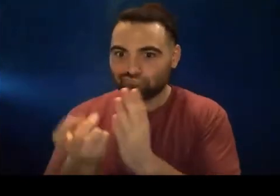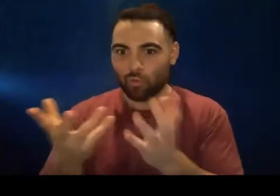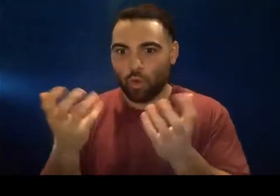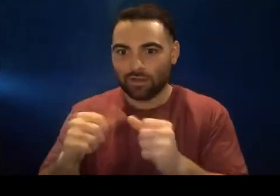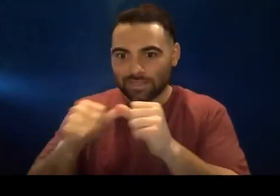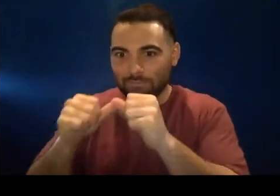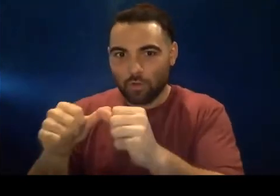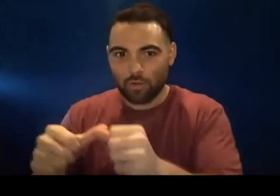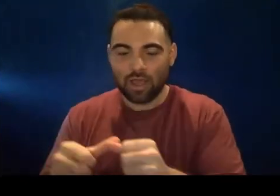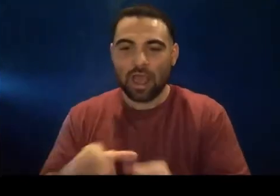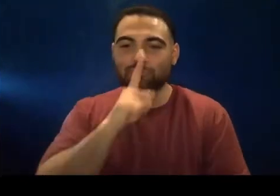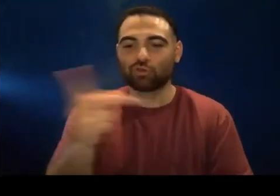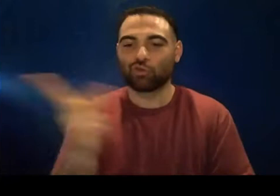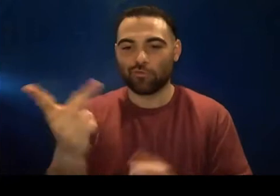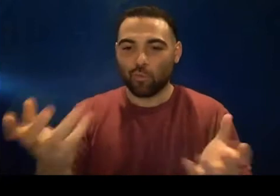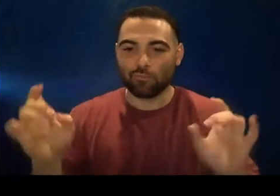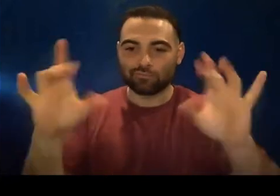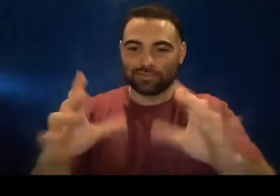I'm guessing you both have some information to share on that.